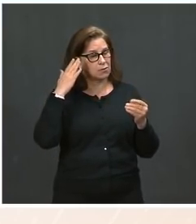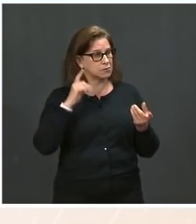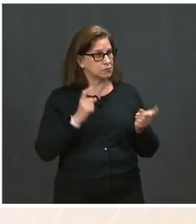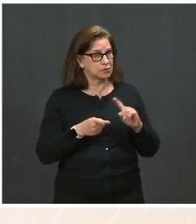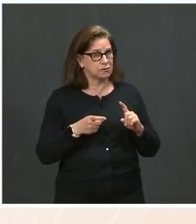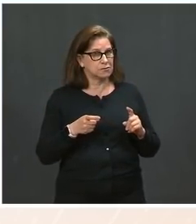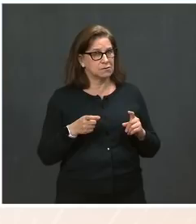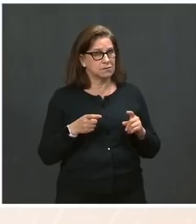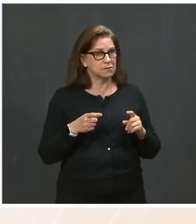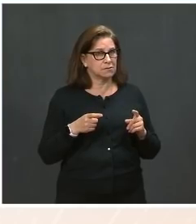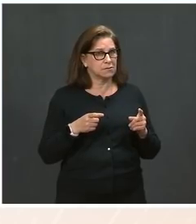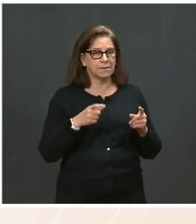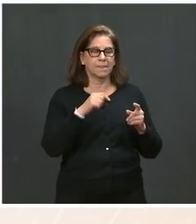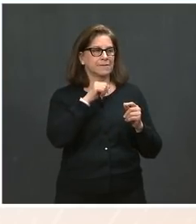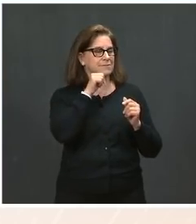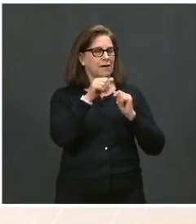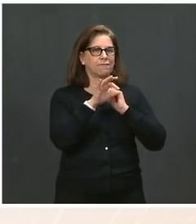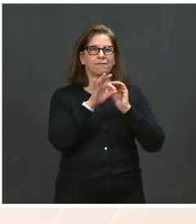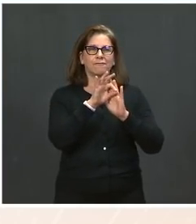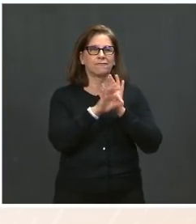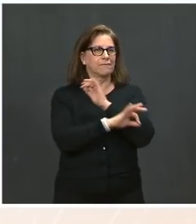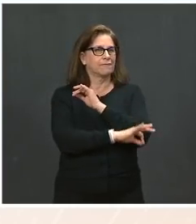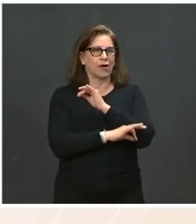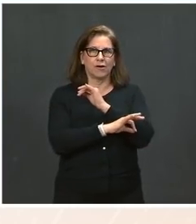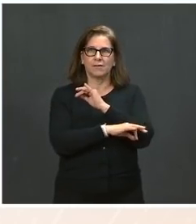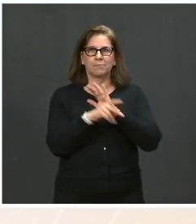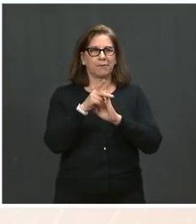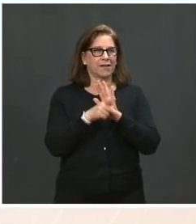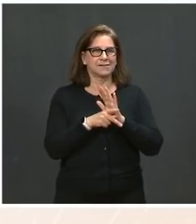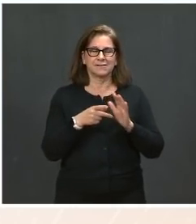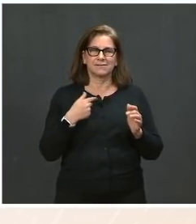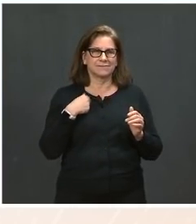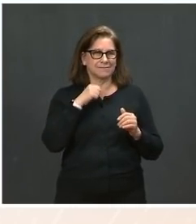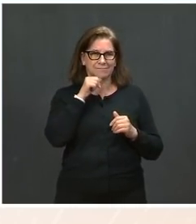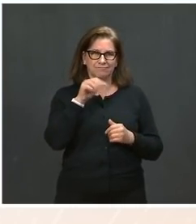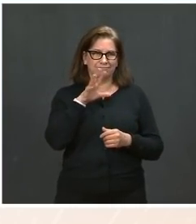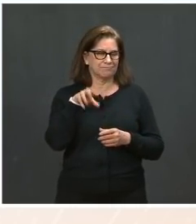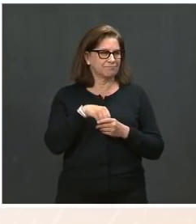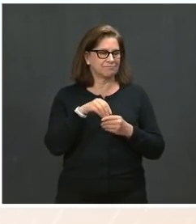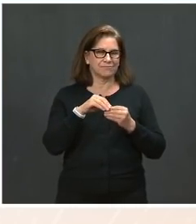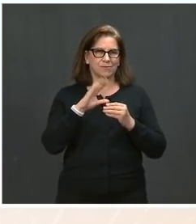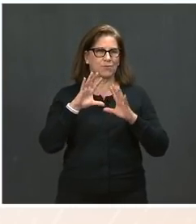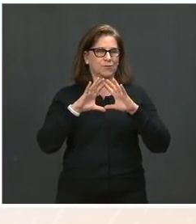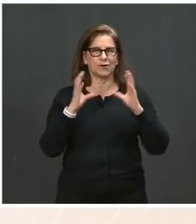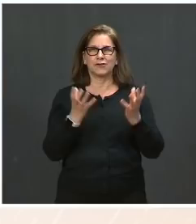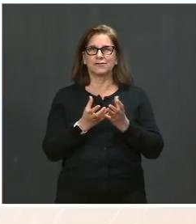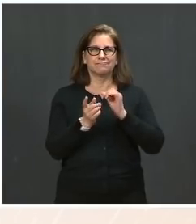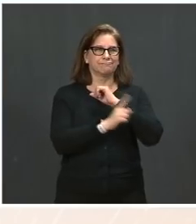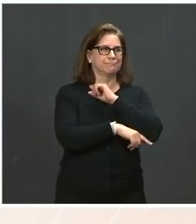or how we see our engagement in the world. And, look, I think our focus is on --